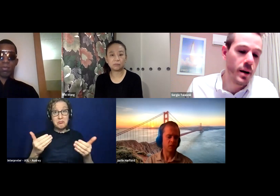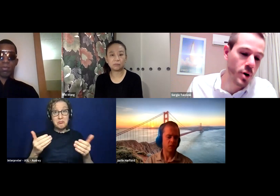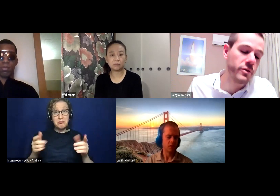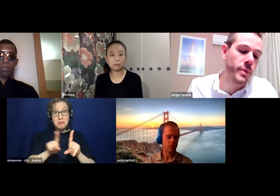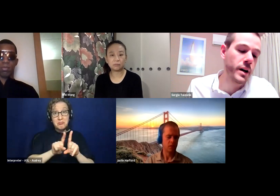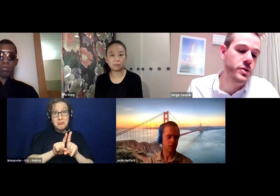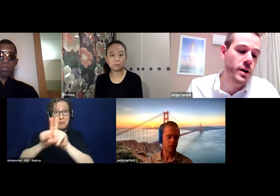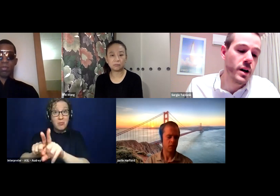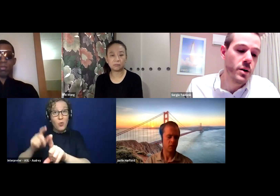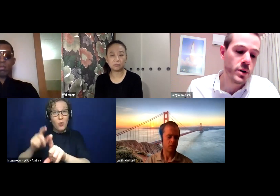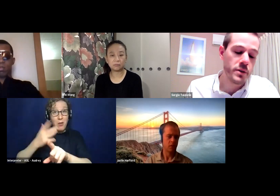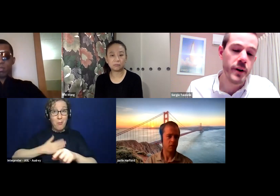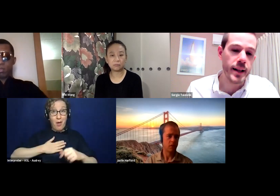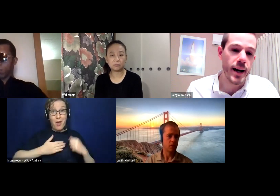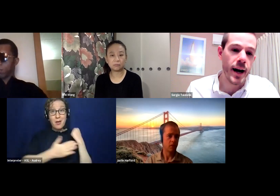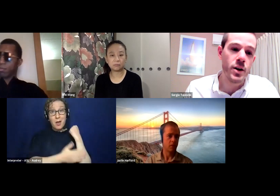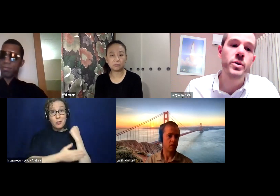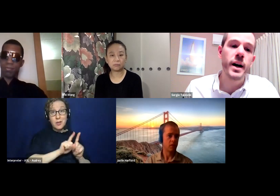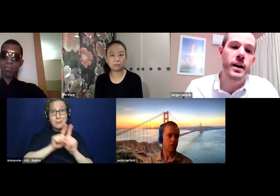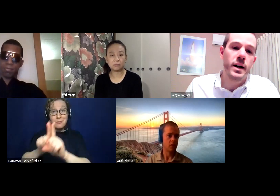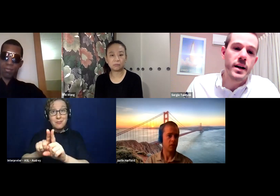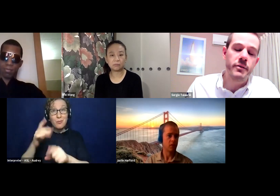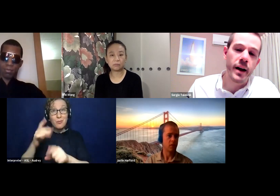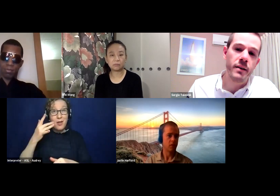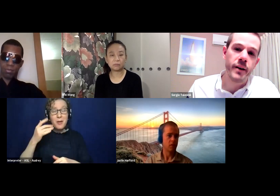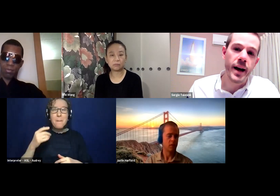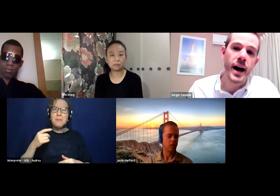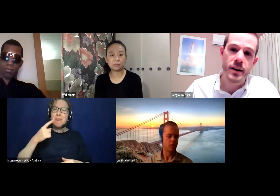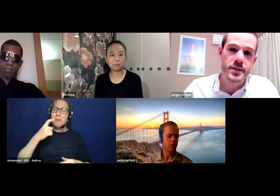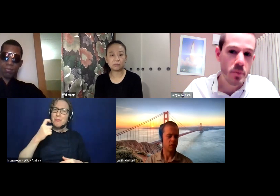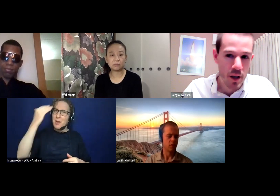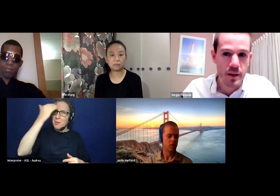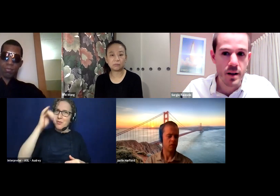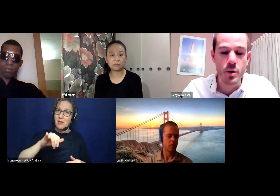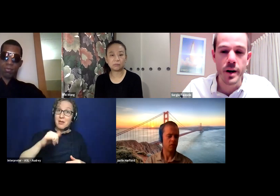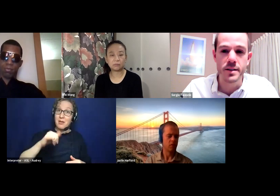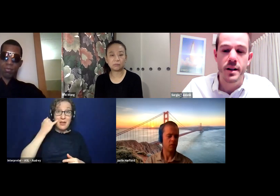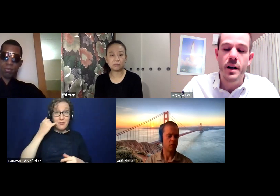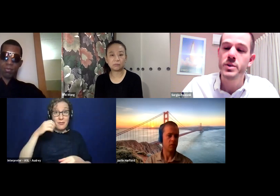I brought it from my country, was the fact that I knew that as if I hired someone in the U.S.,